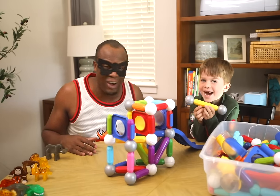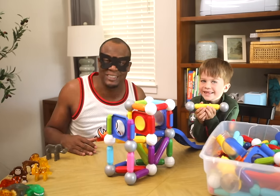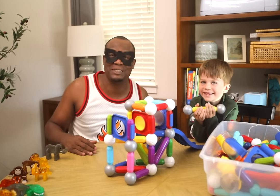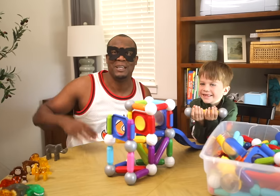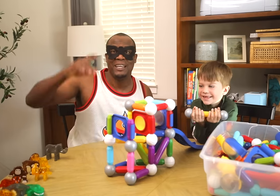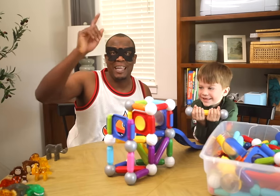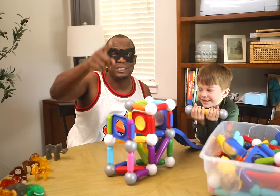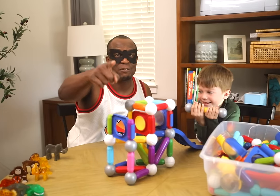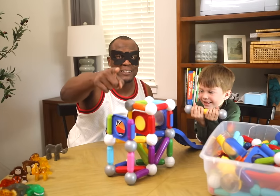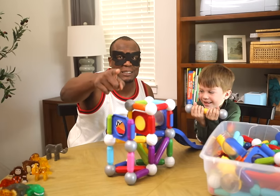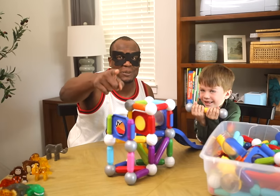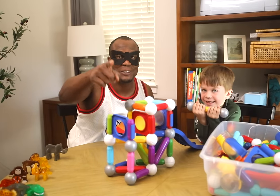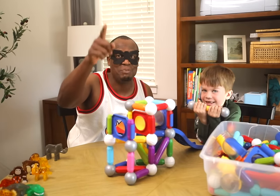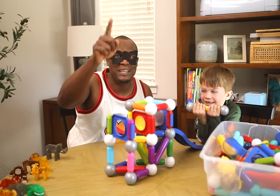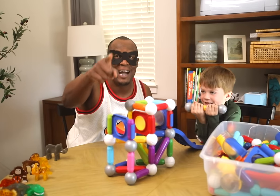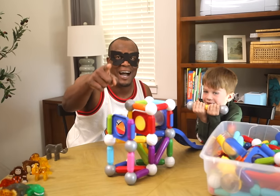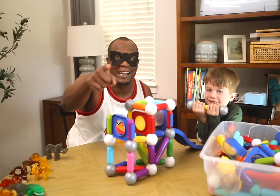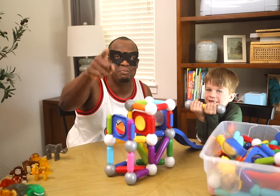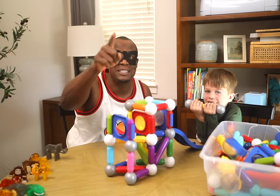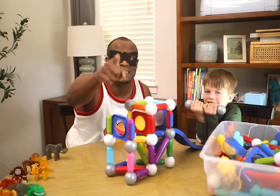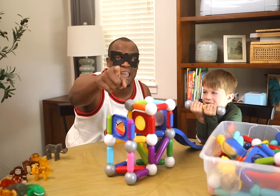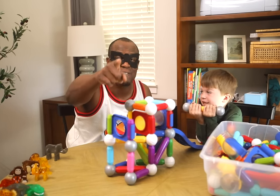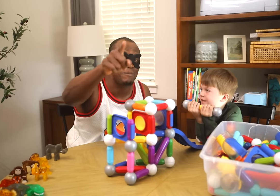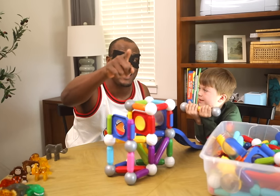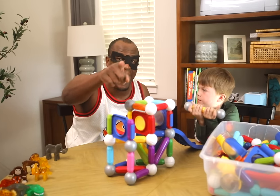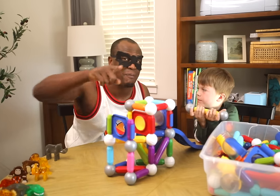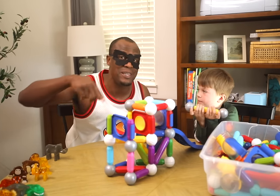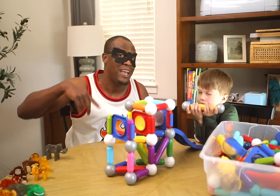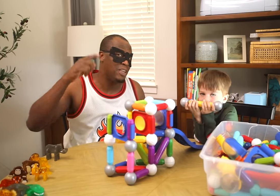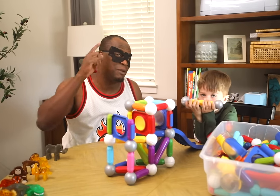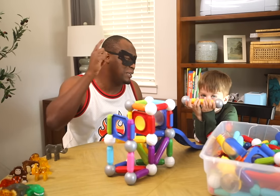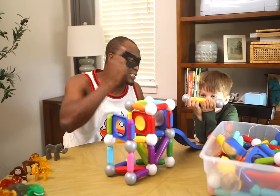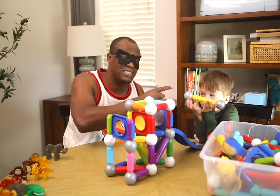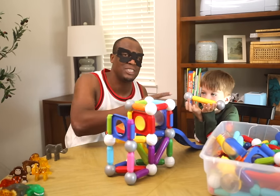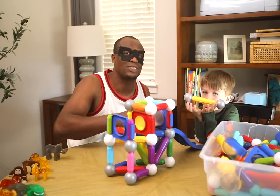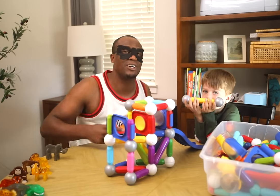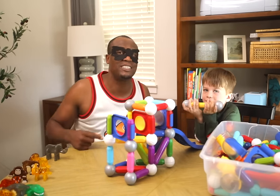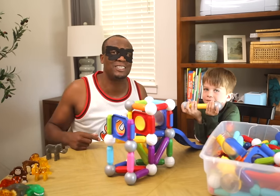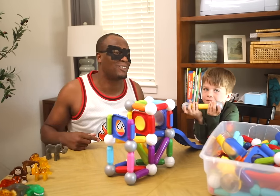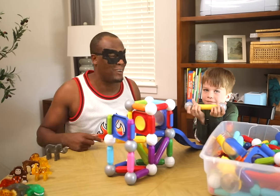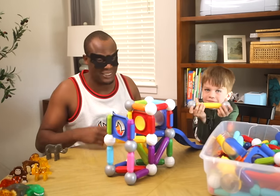Awesome. Eat your vegetables, be kind, be safe, and be happy. And you can be just as strong as General West.